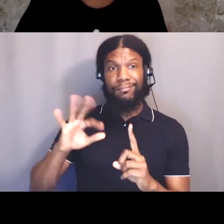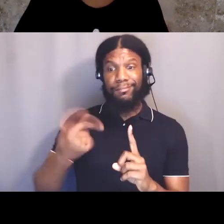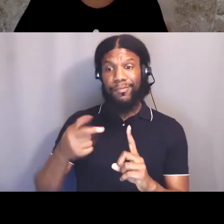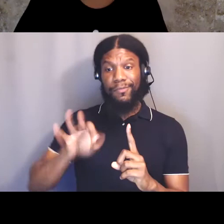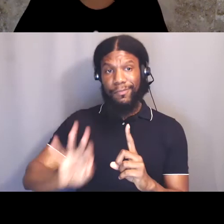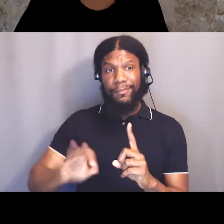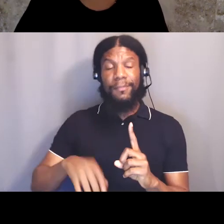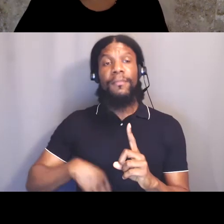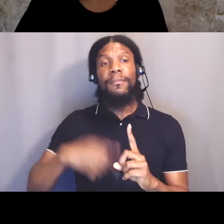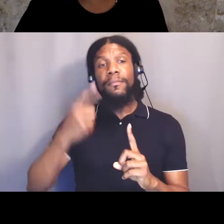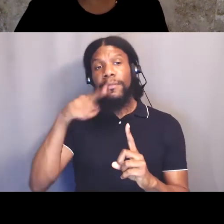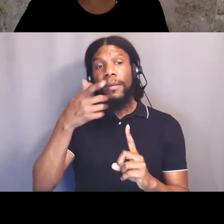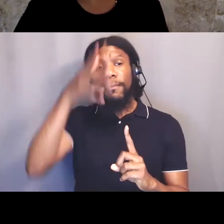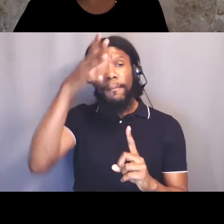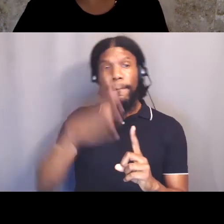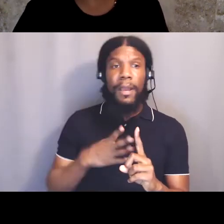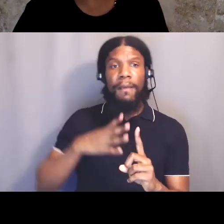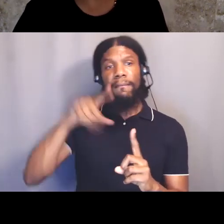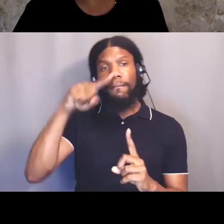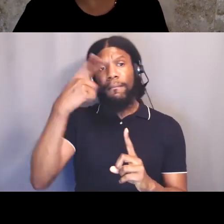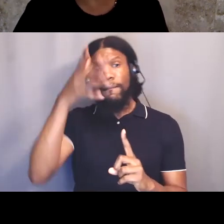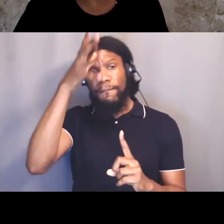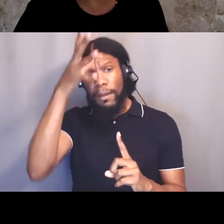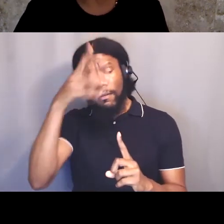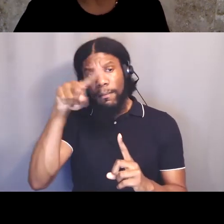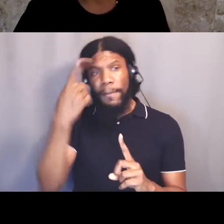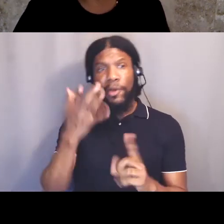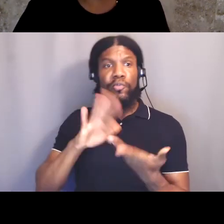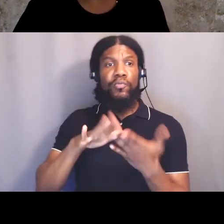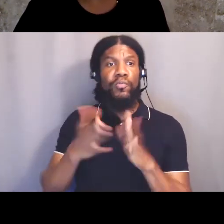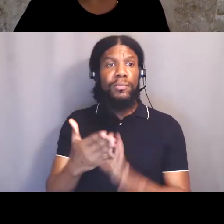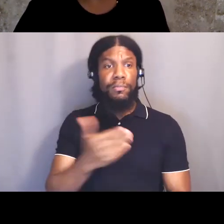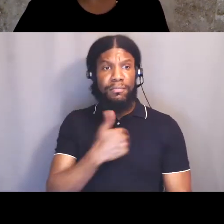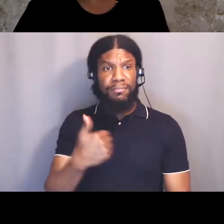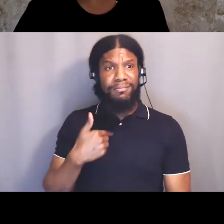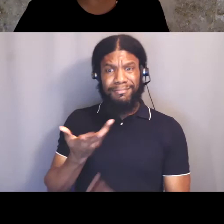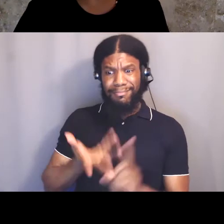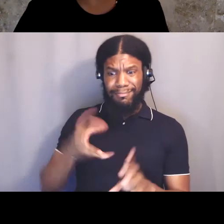His life was intentionally and deliberately stolen, not just by Derek Chauvin.